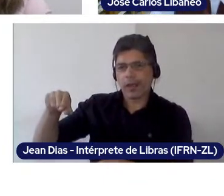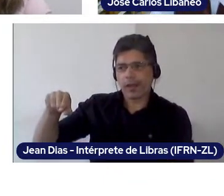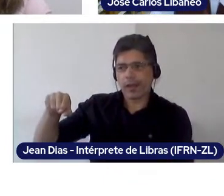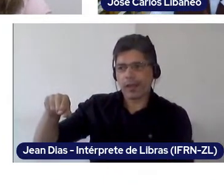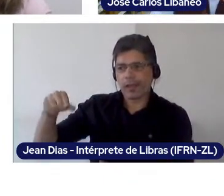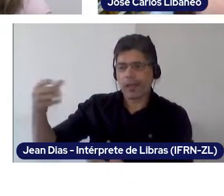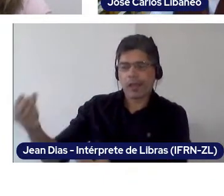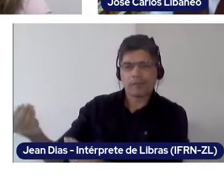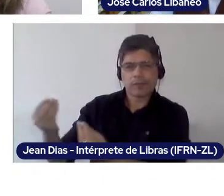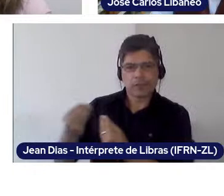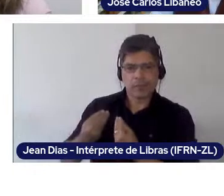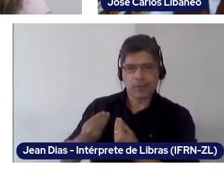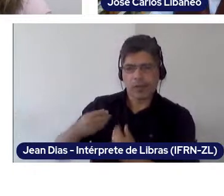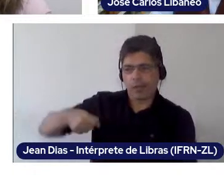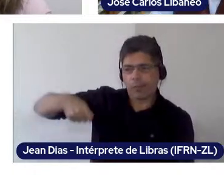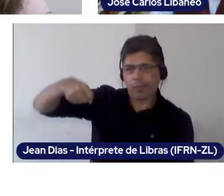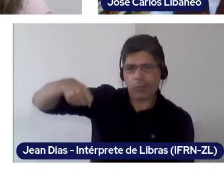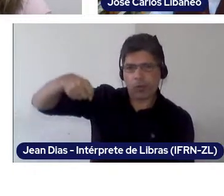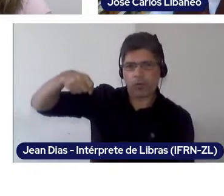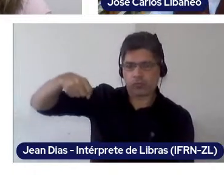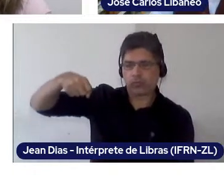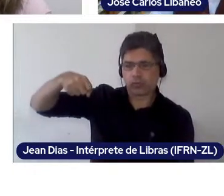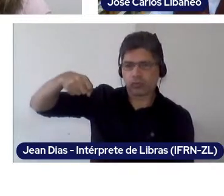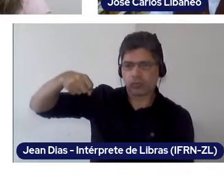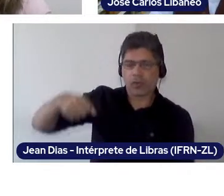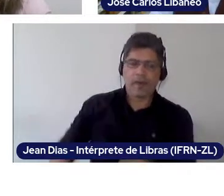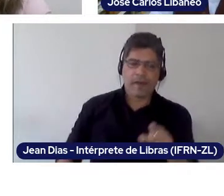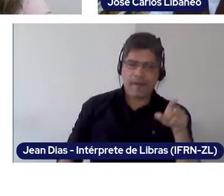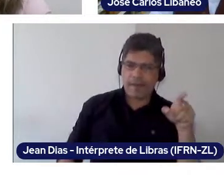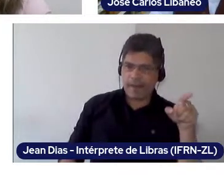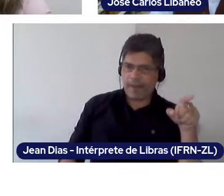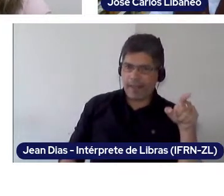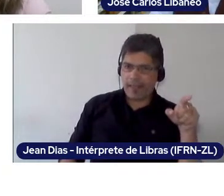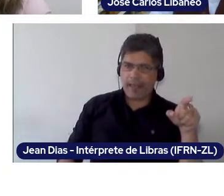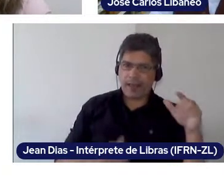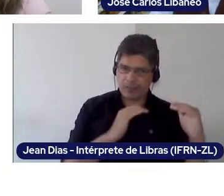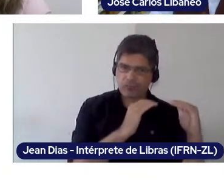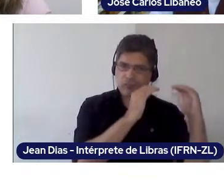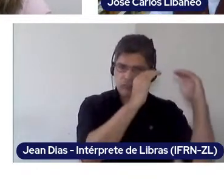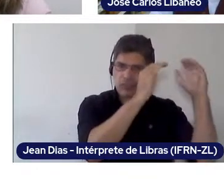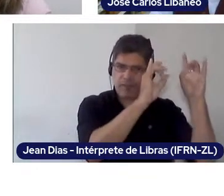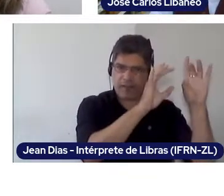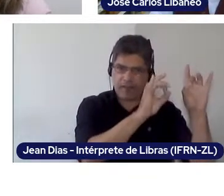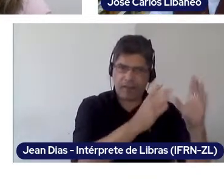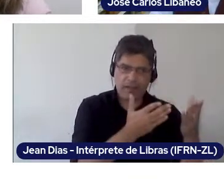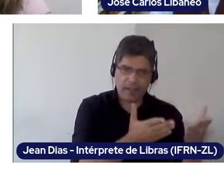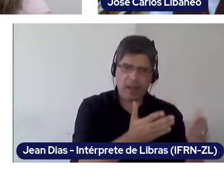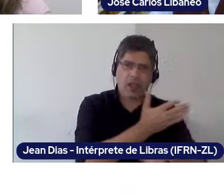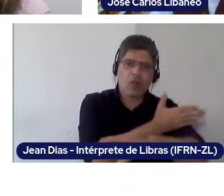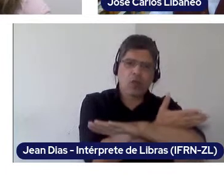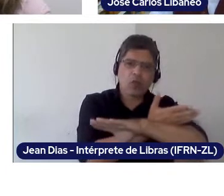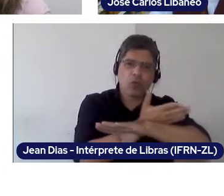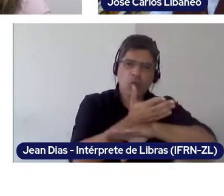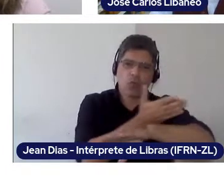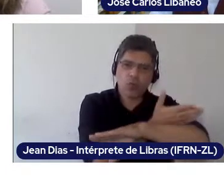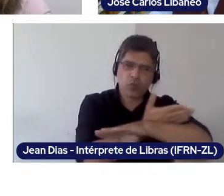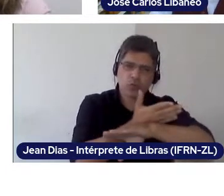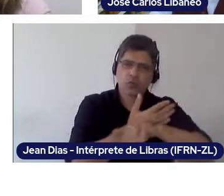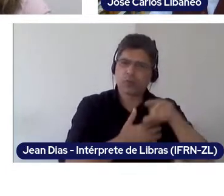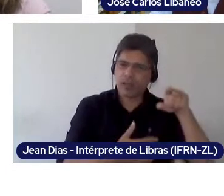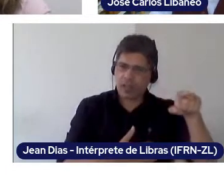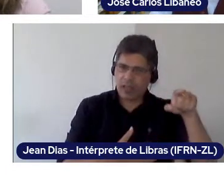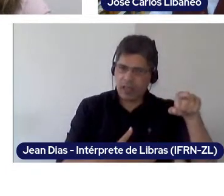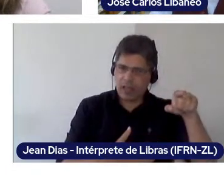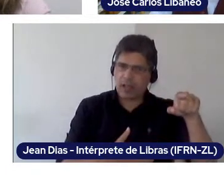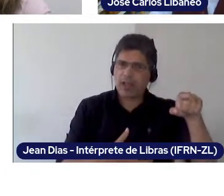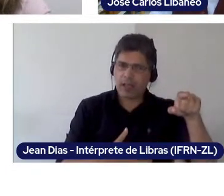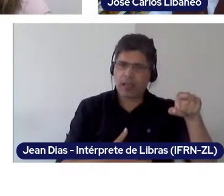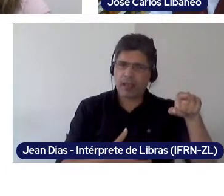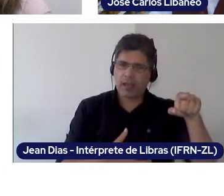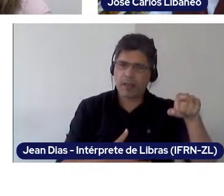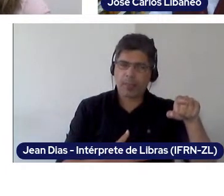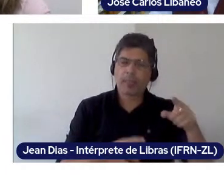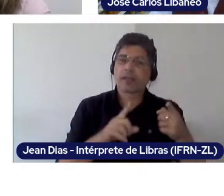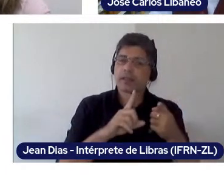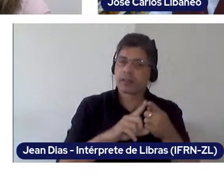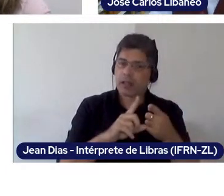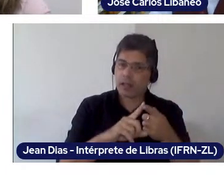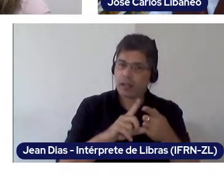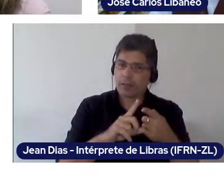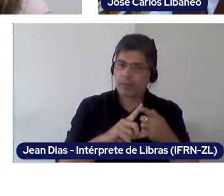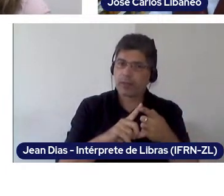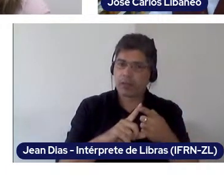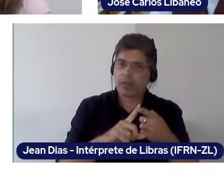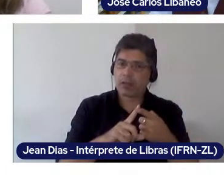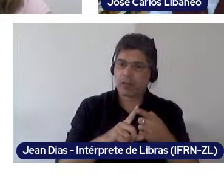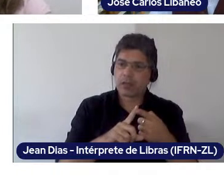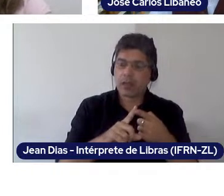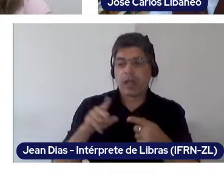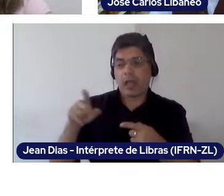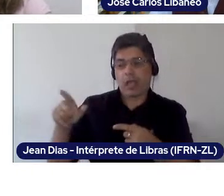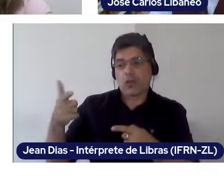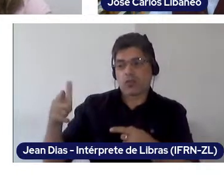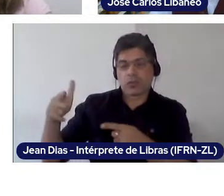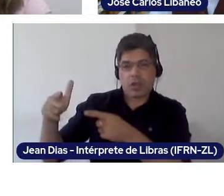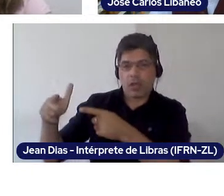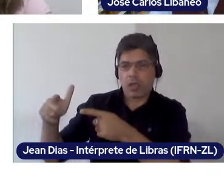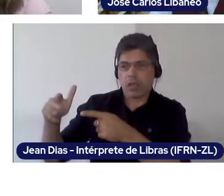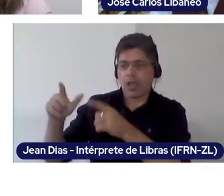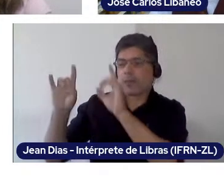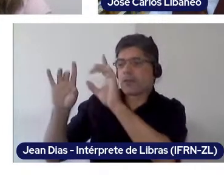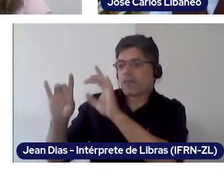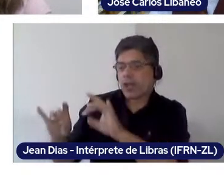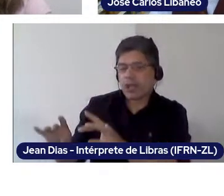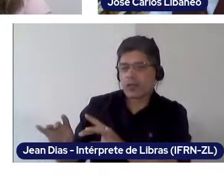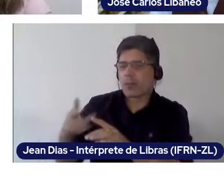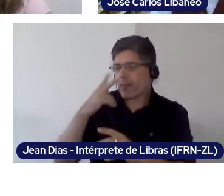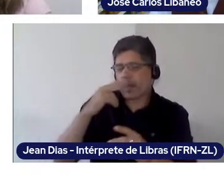but that will be treated, by those who are used to all their privileges, will be treated as second tier students.